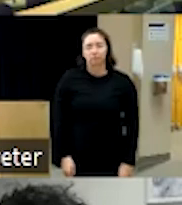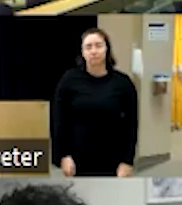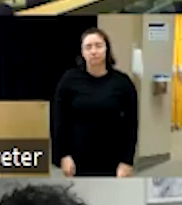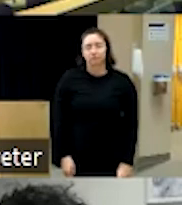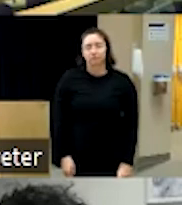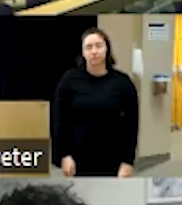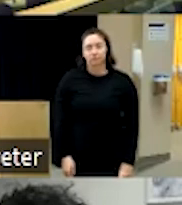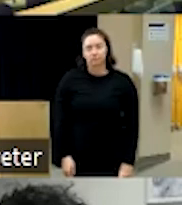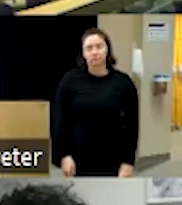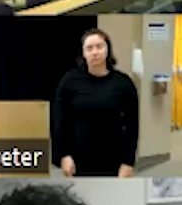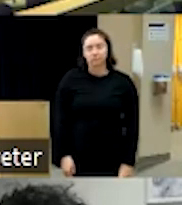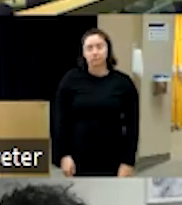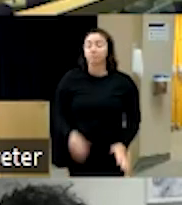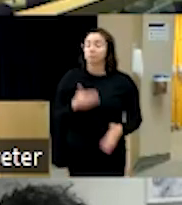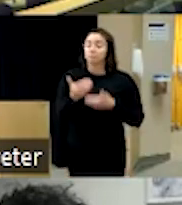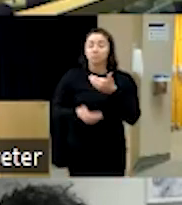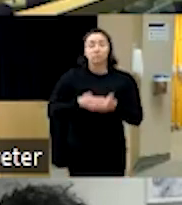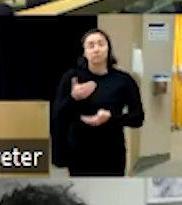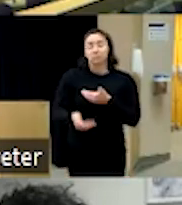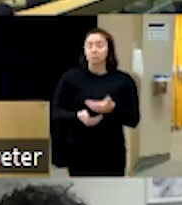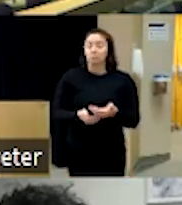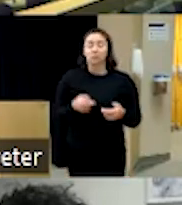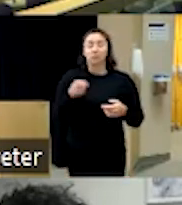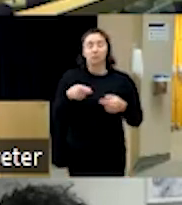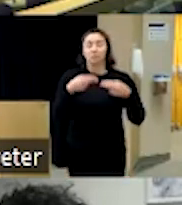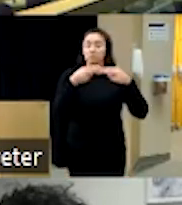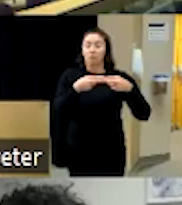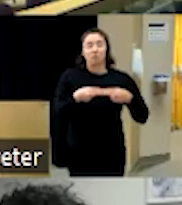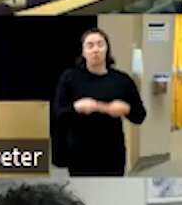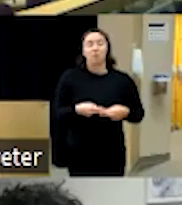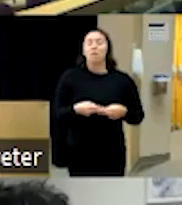um um so I'm going through this a little bit now to make you understand a little bit so